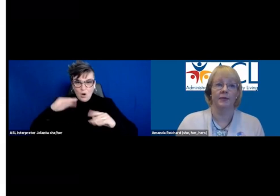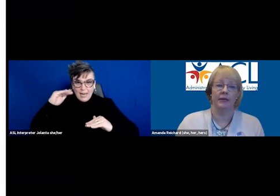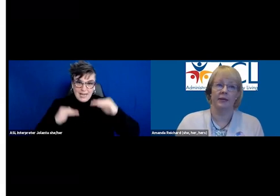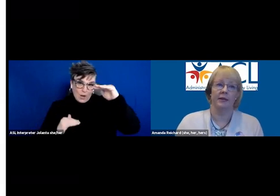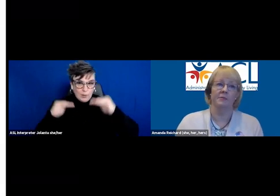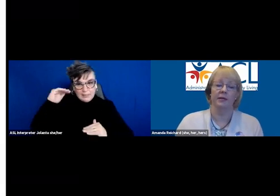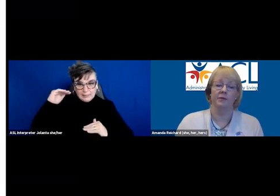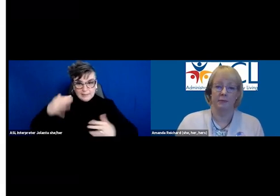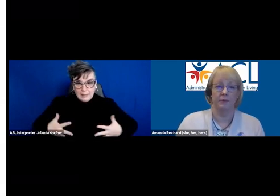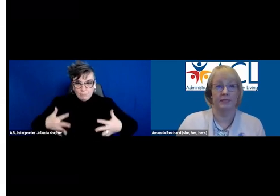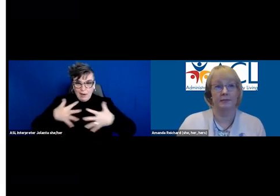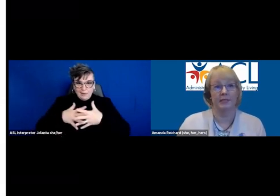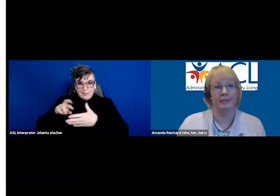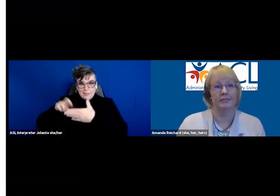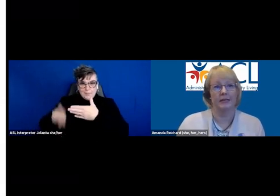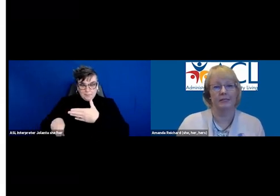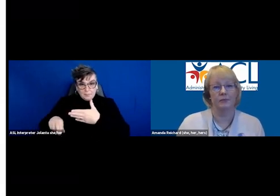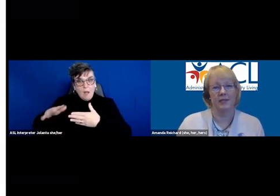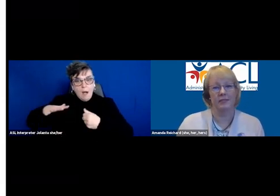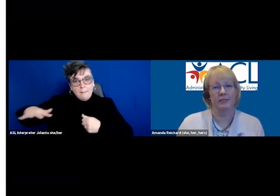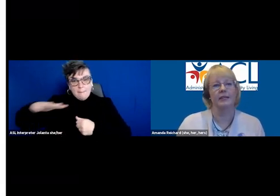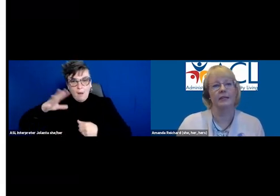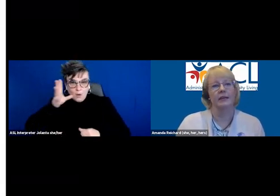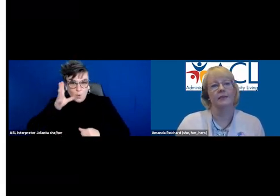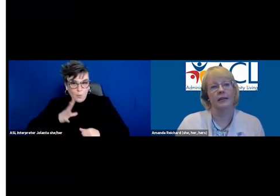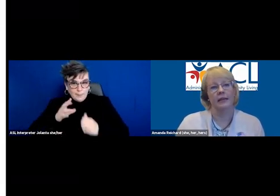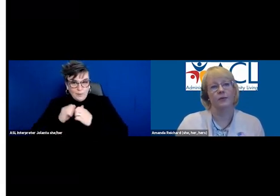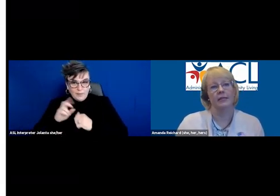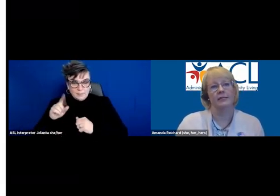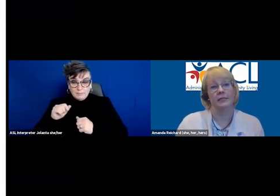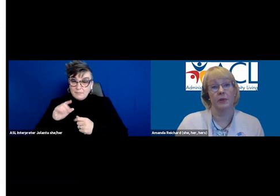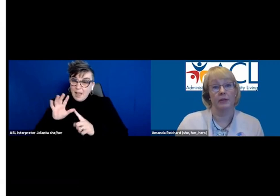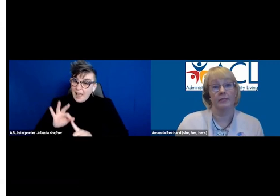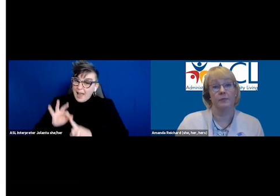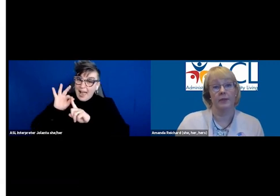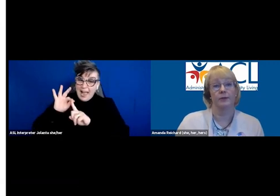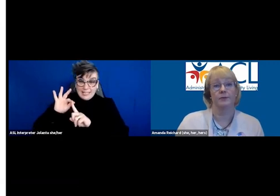healthcare among women with disabilities, especially the inequities experienced by those